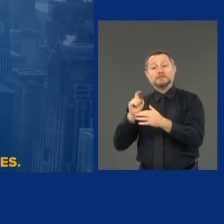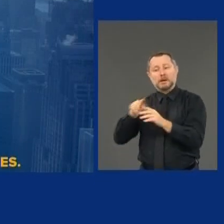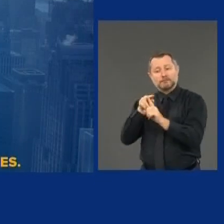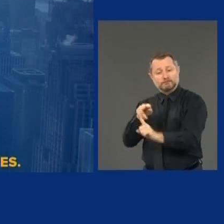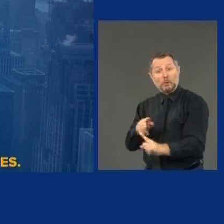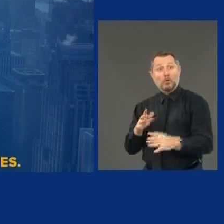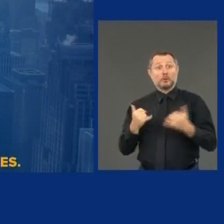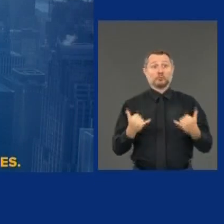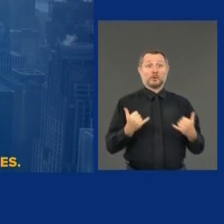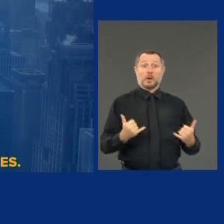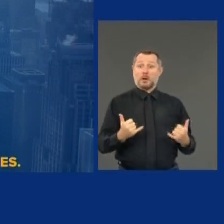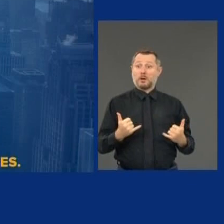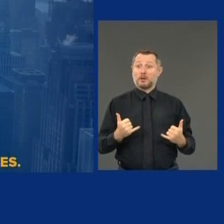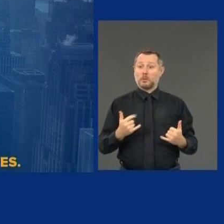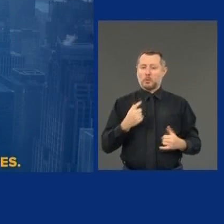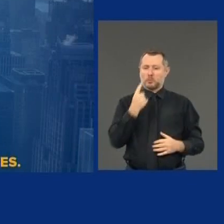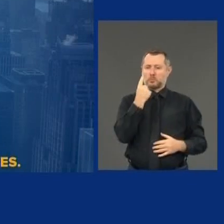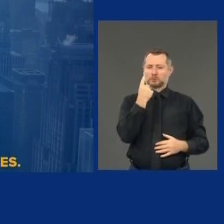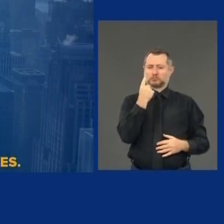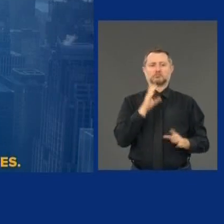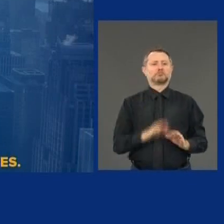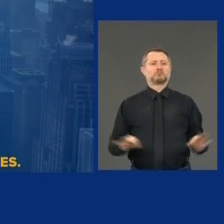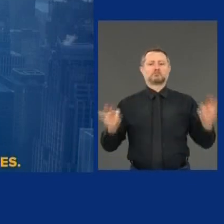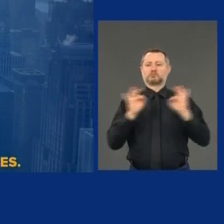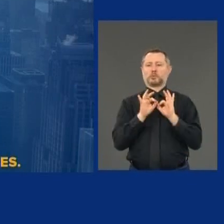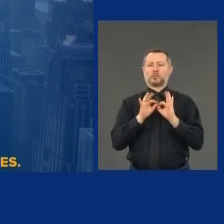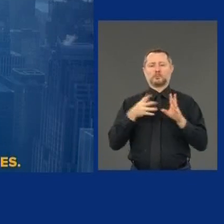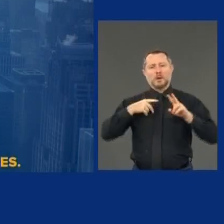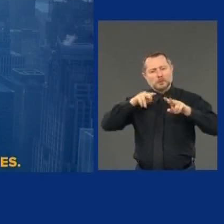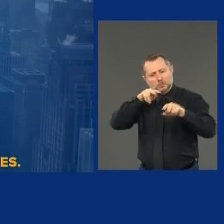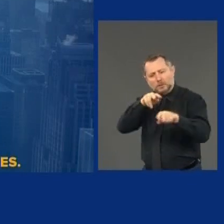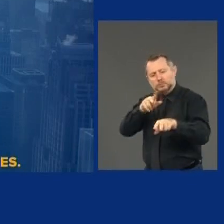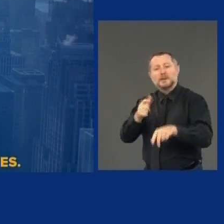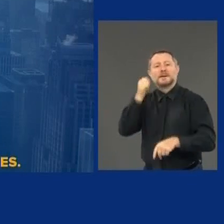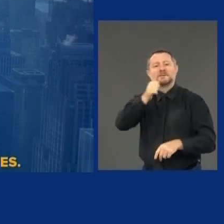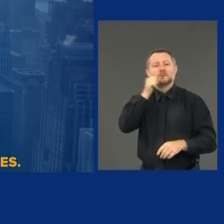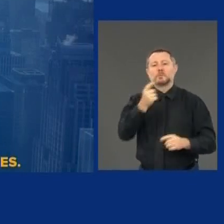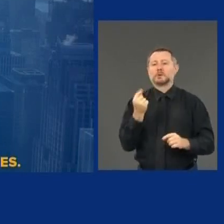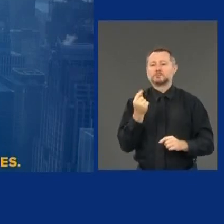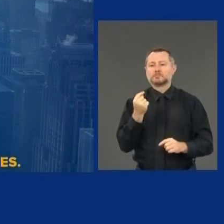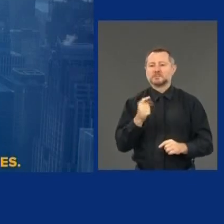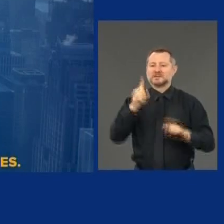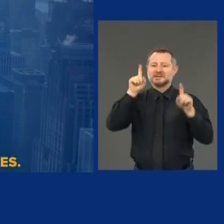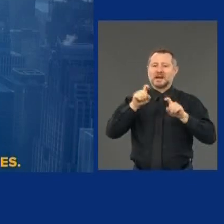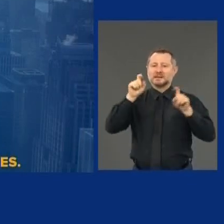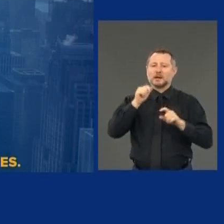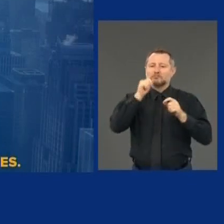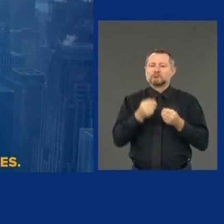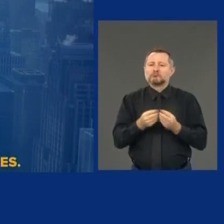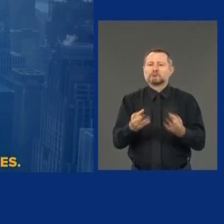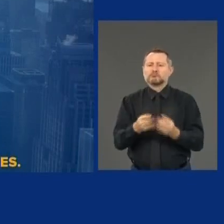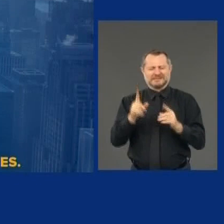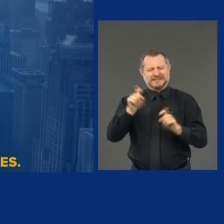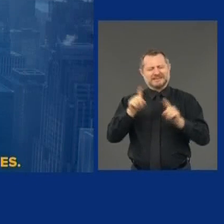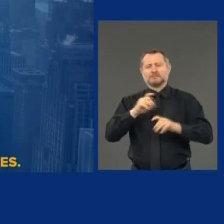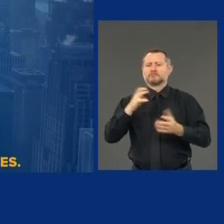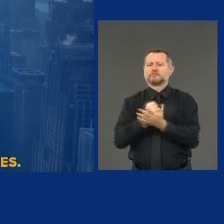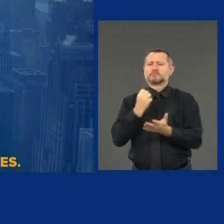DATA. NOW, AT THIS POINT, THERE'S ONE NUMBER TO WATCH CLOSELY.